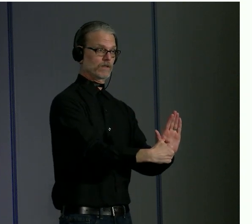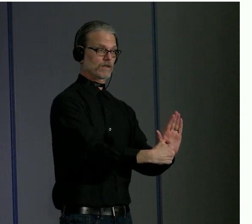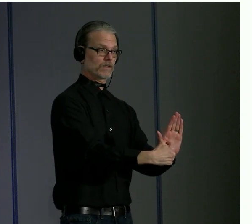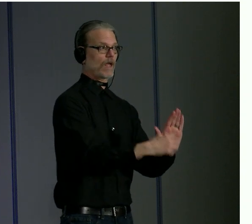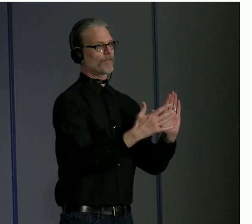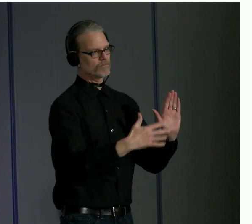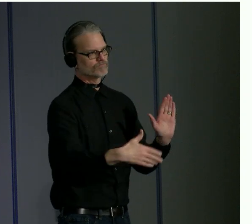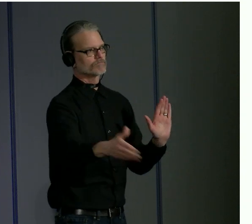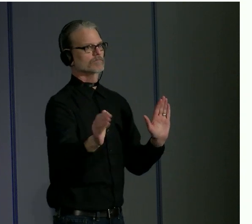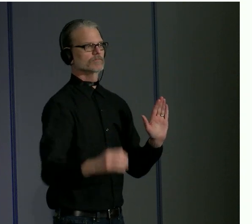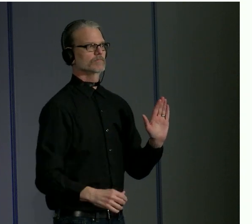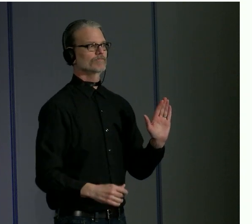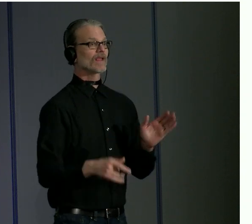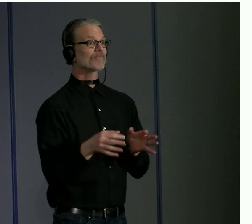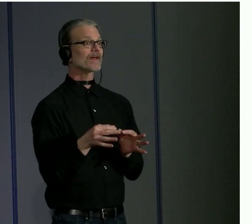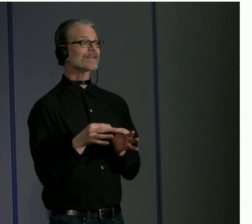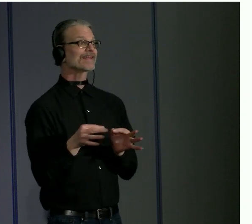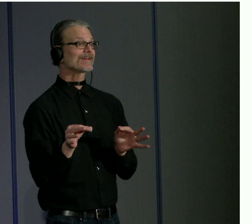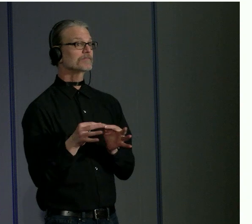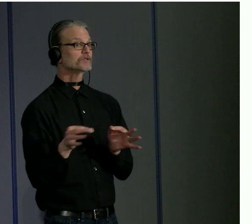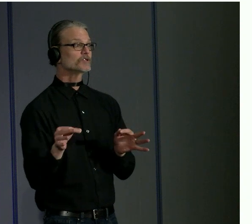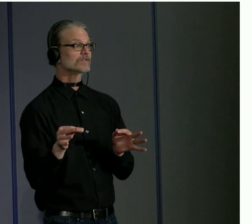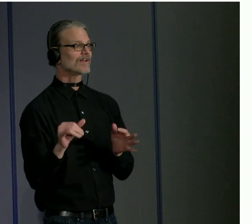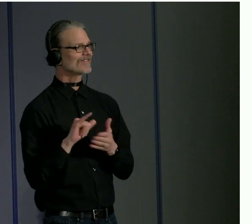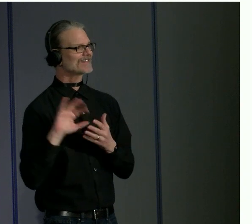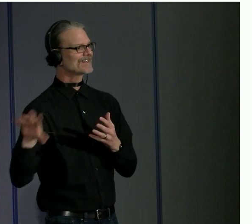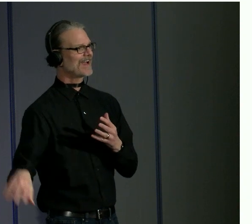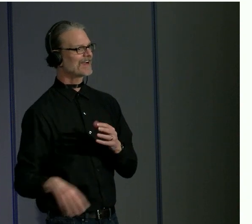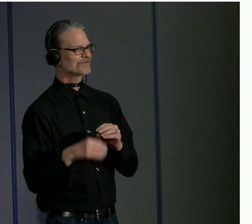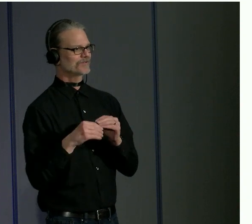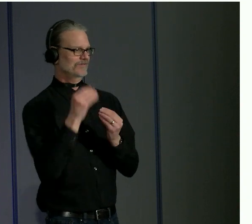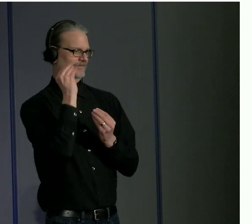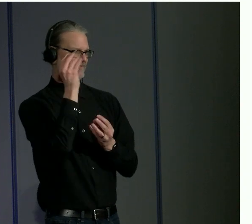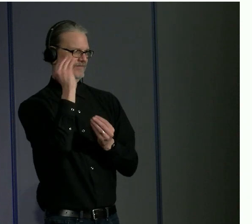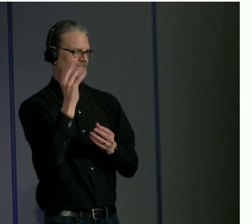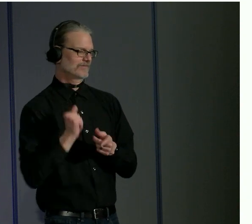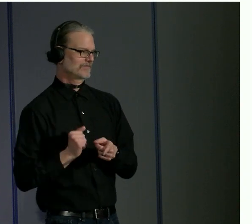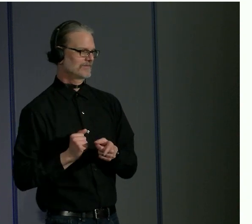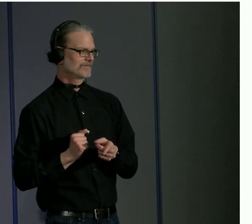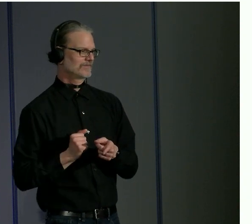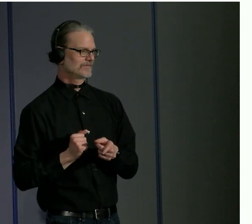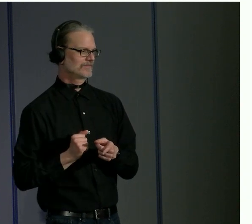The caption is extra information. In this case, it's the photo credit.